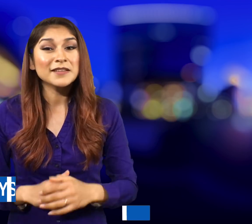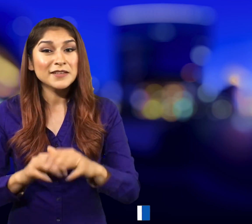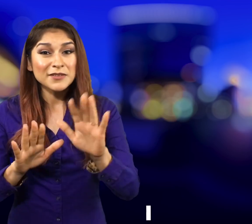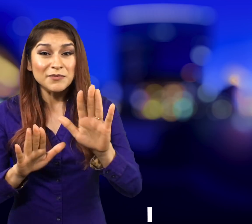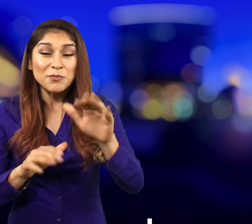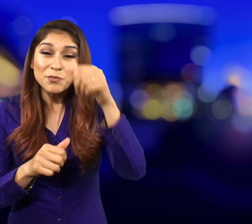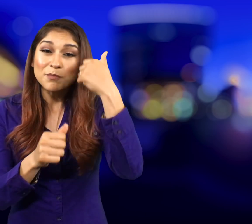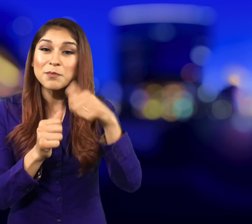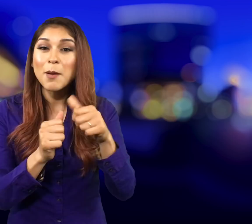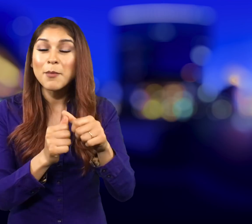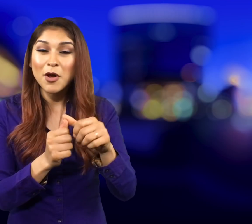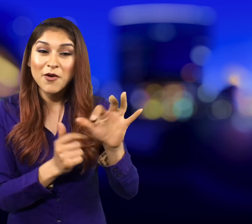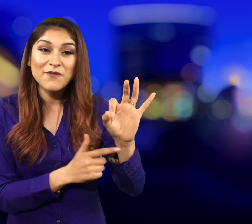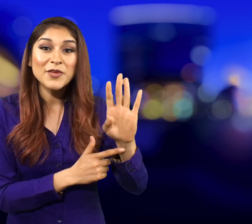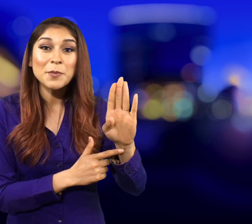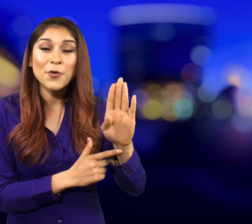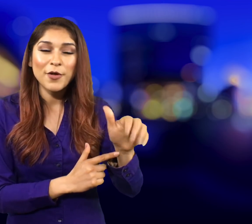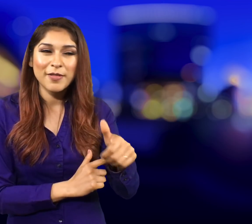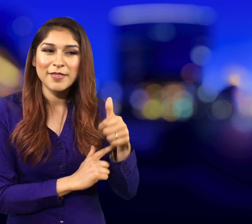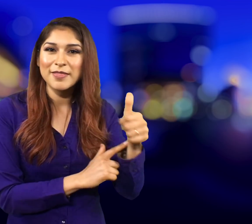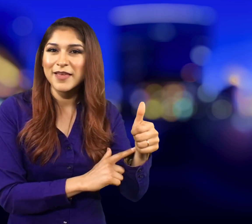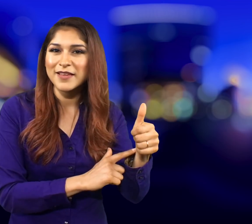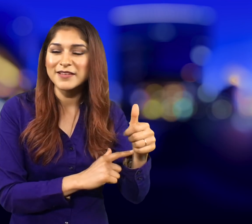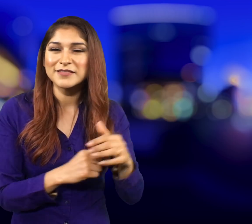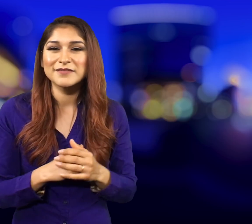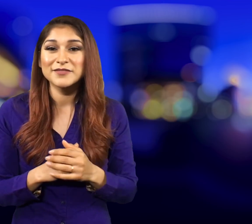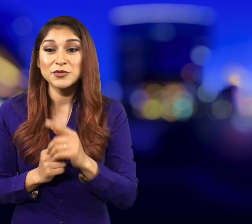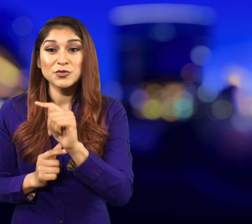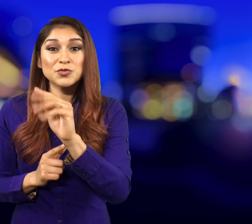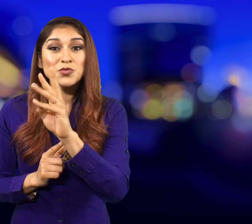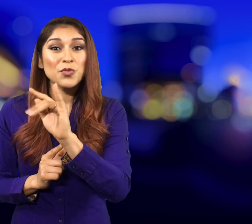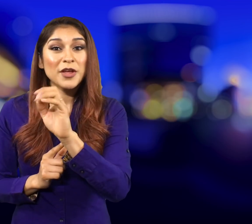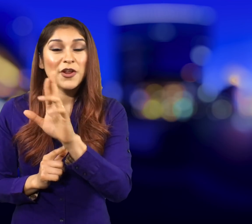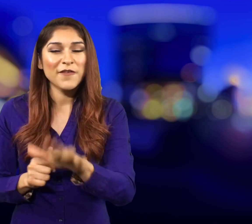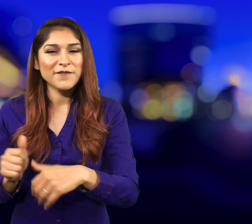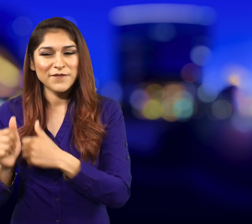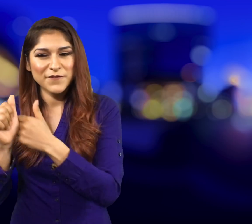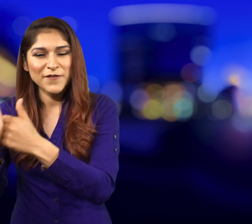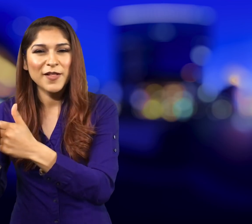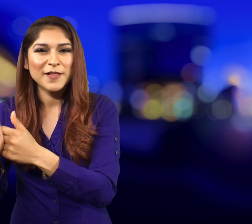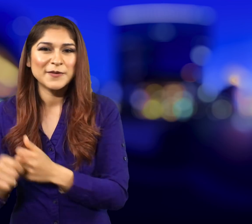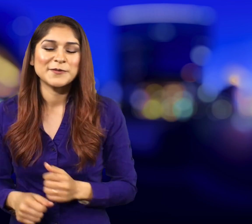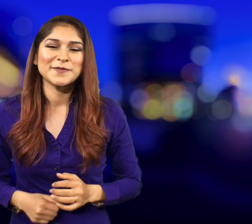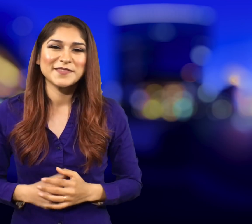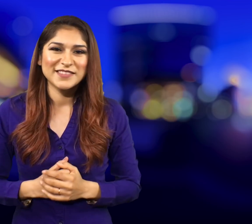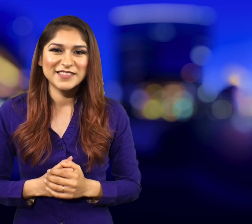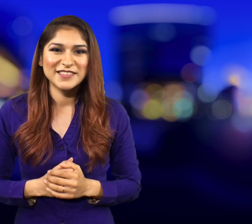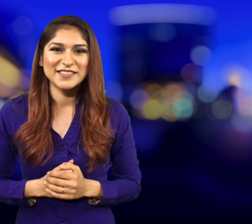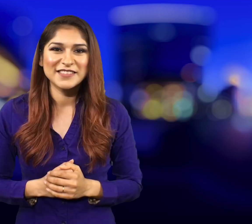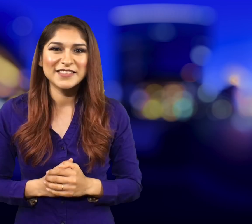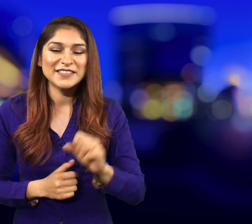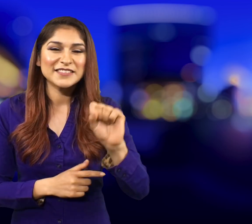Remember to like us on Facebook and follow us on Twitter.